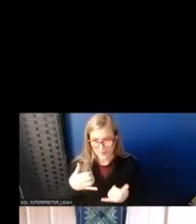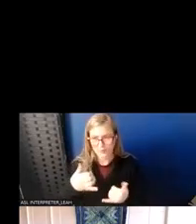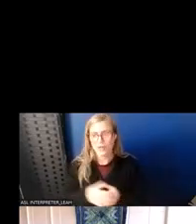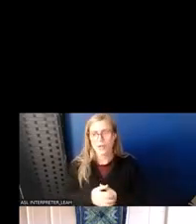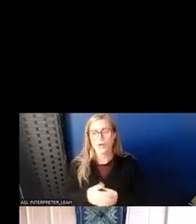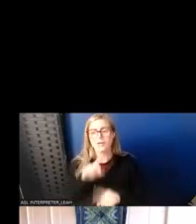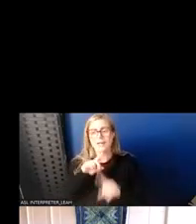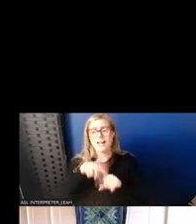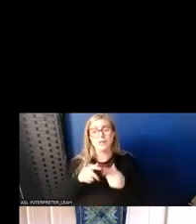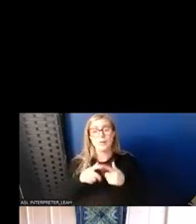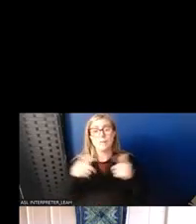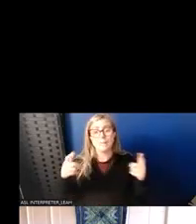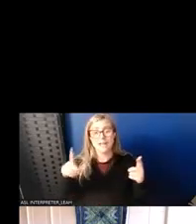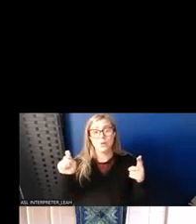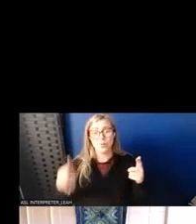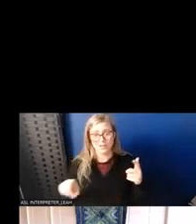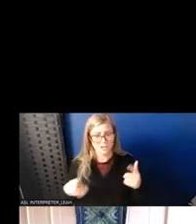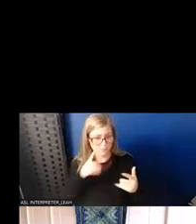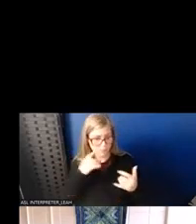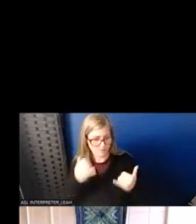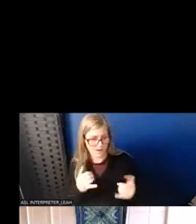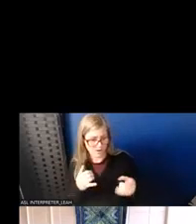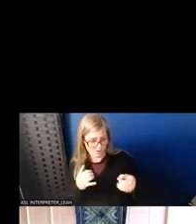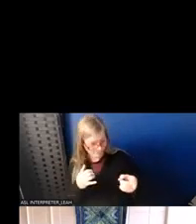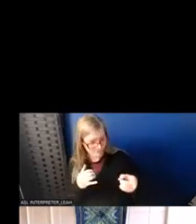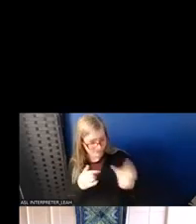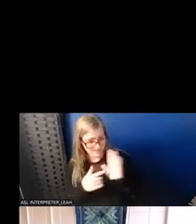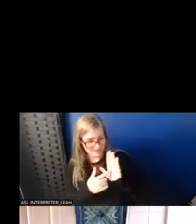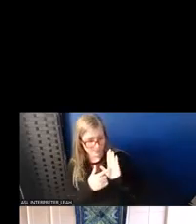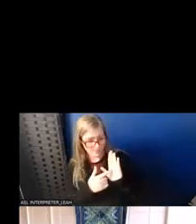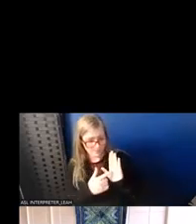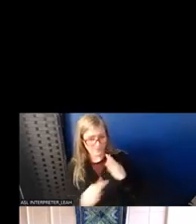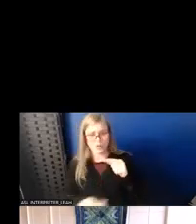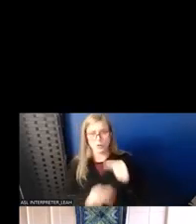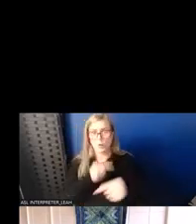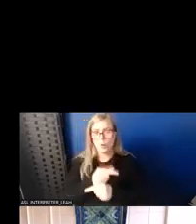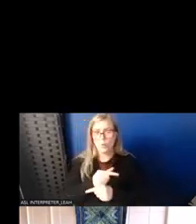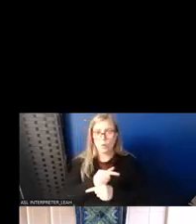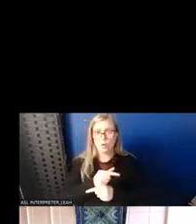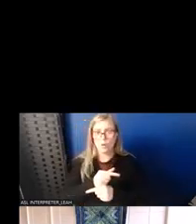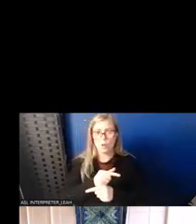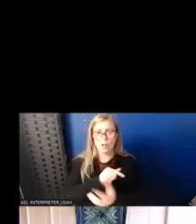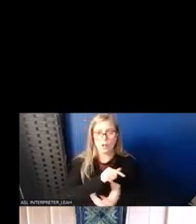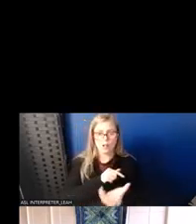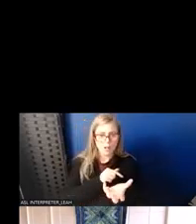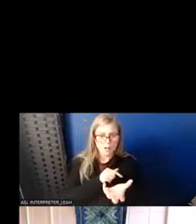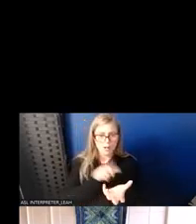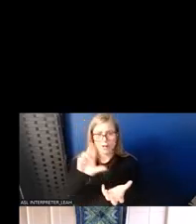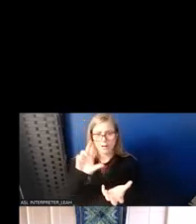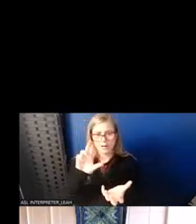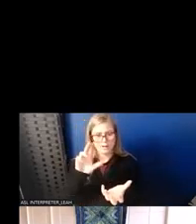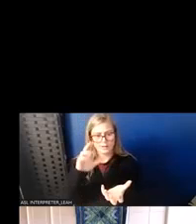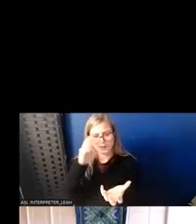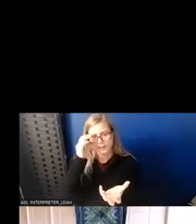So here's a great example of the global Lake Temperature Collaborative of scientists from around the world